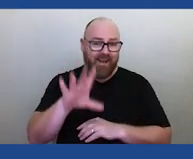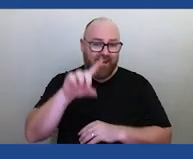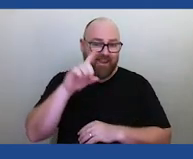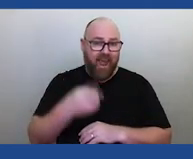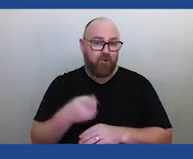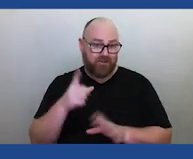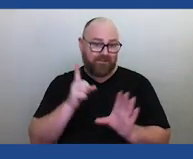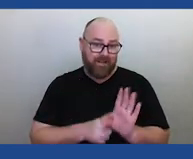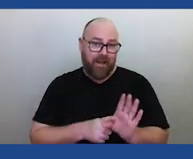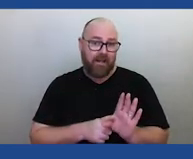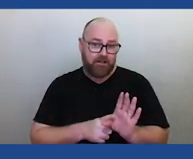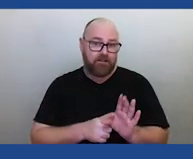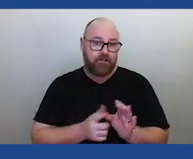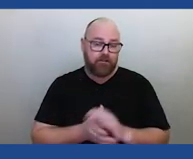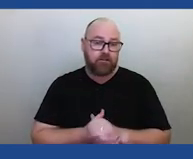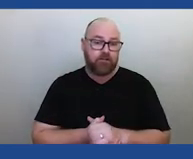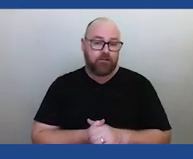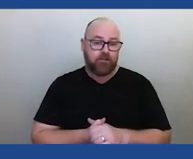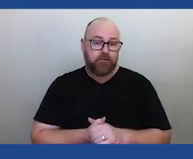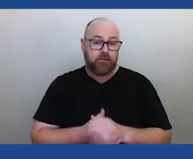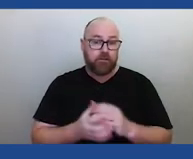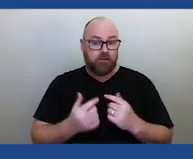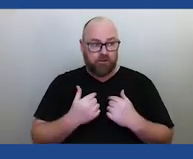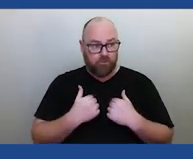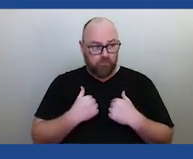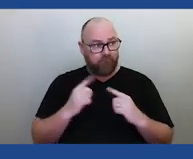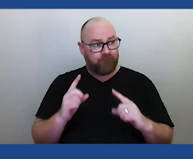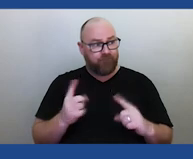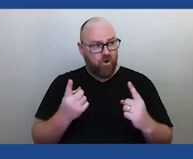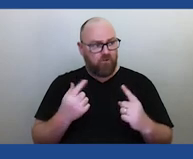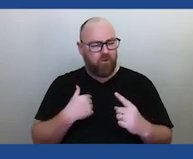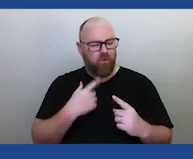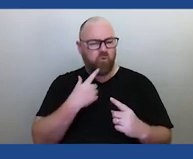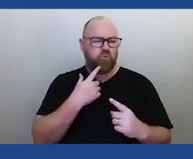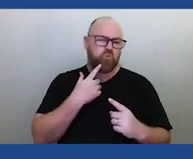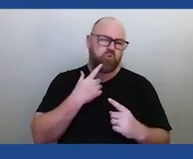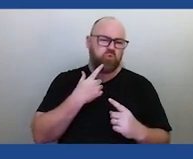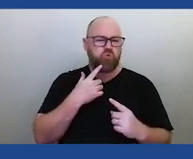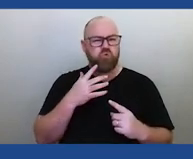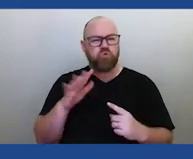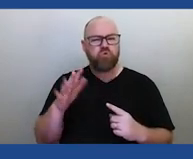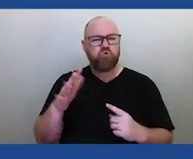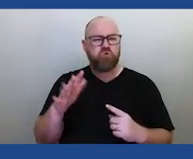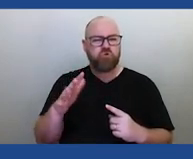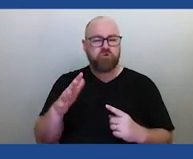Initially, we were a little skeptical about that. But as I learned from the Elders about the nature of orality